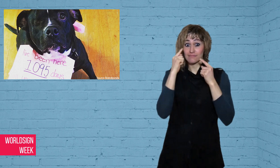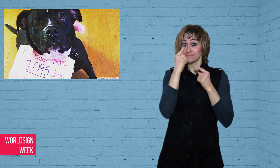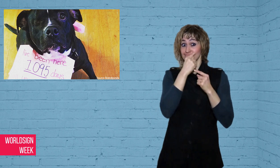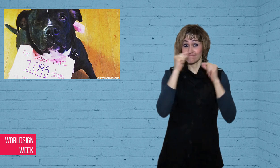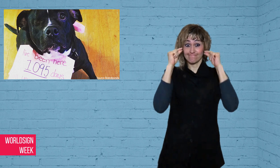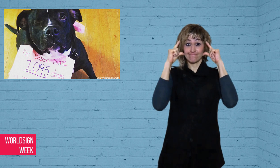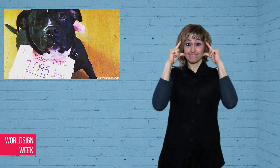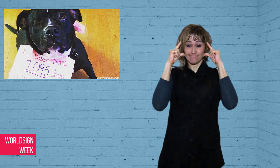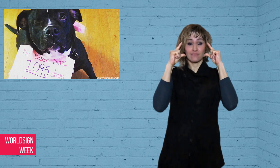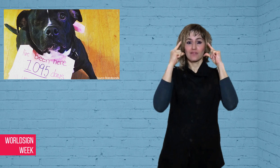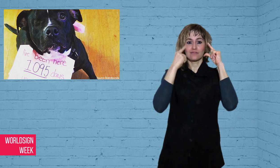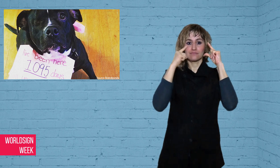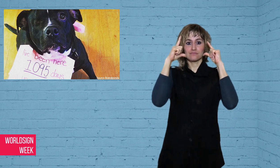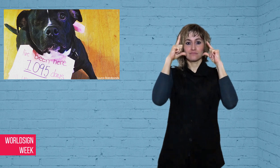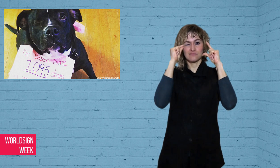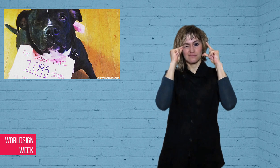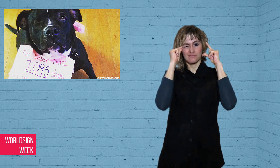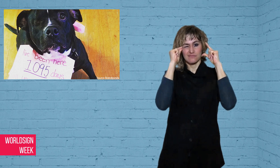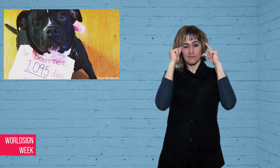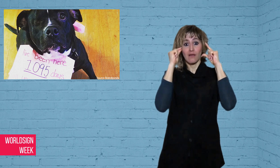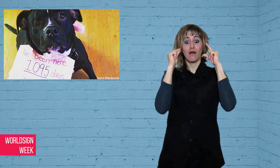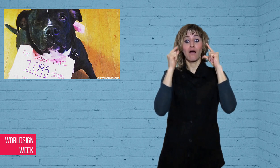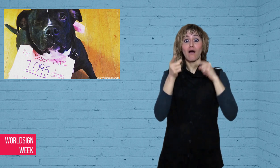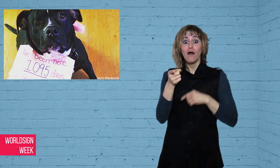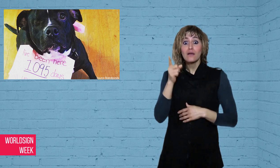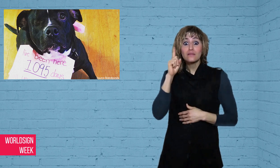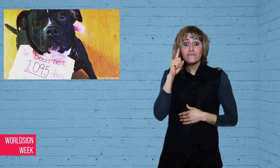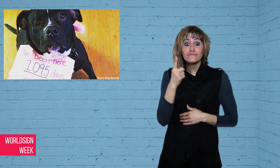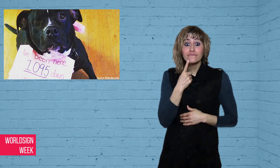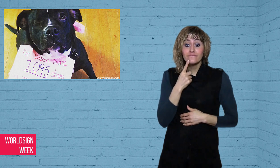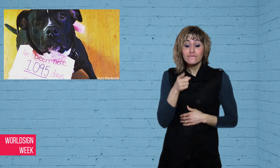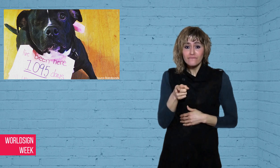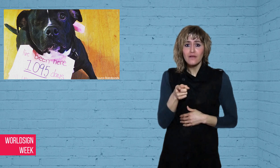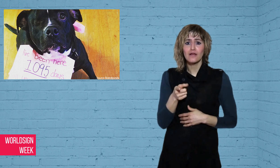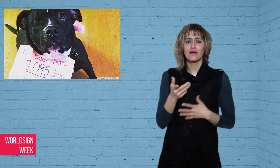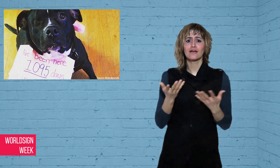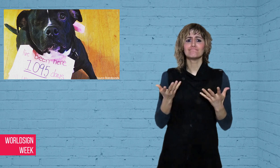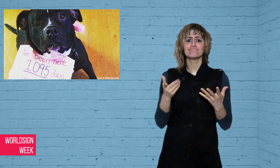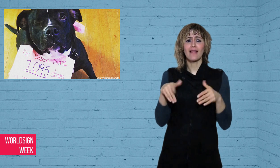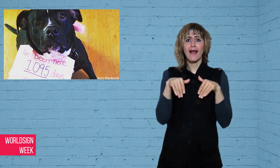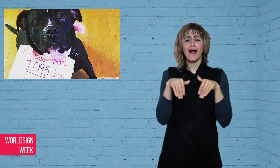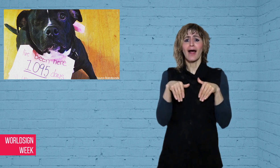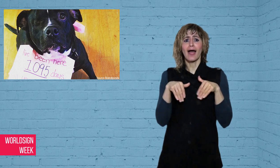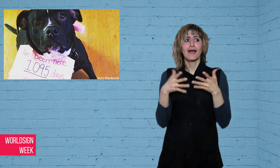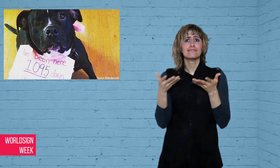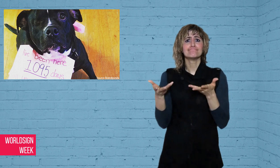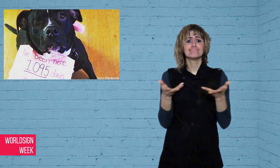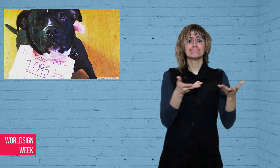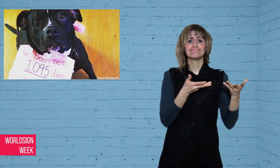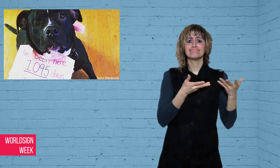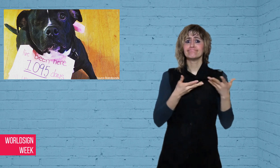is struggling to find a home.